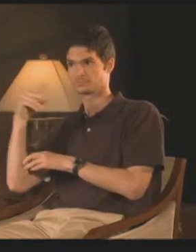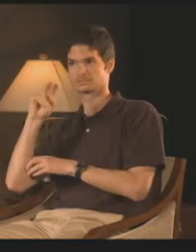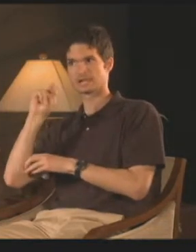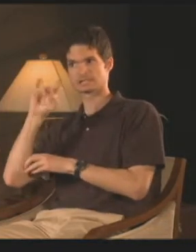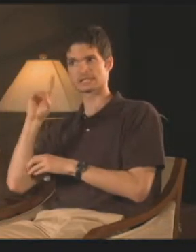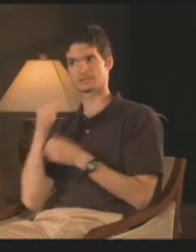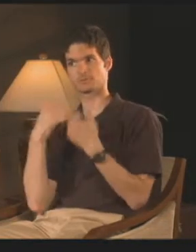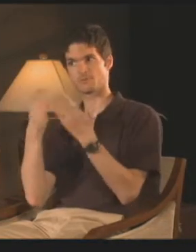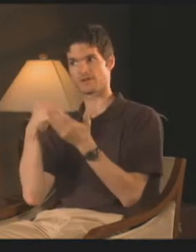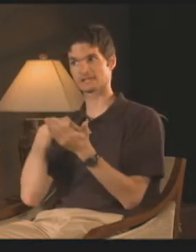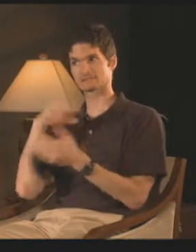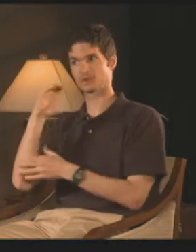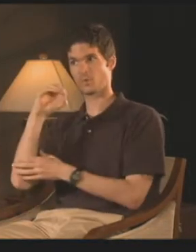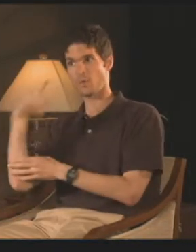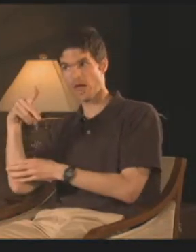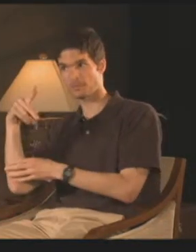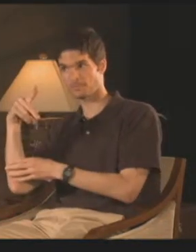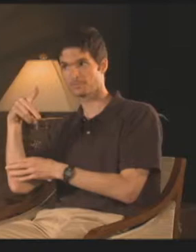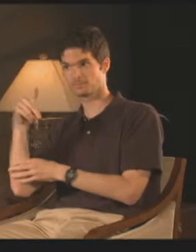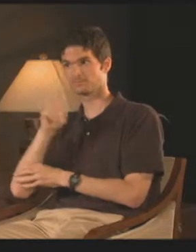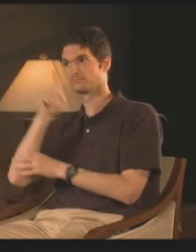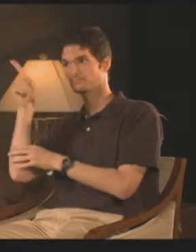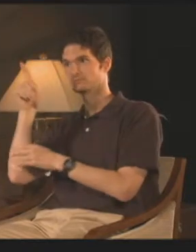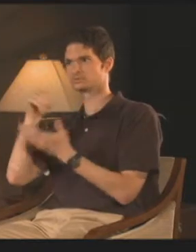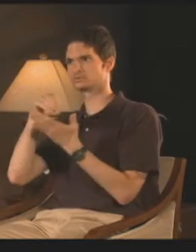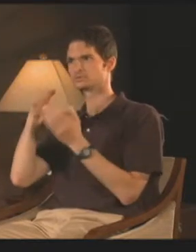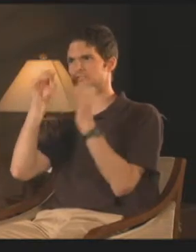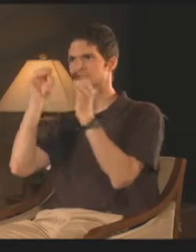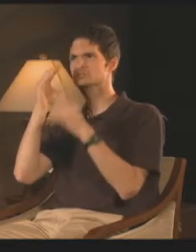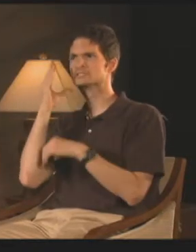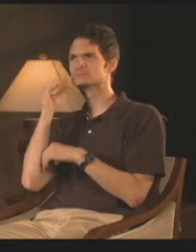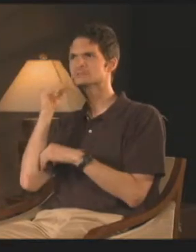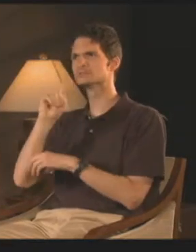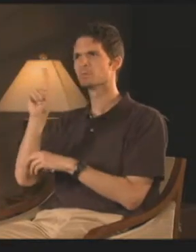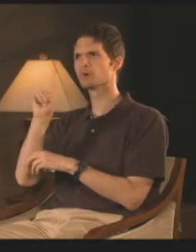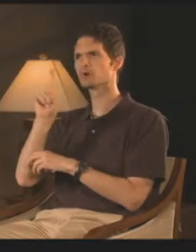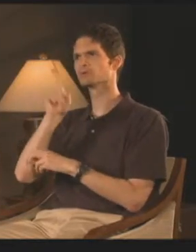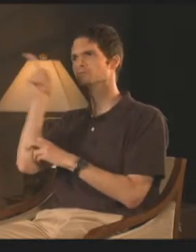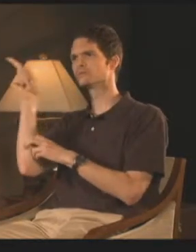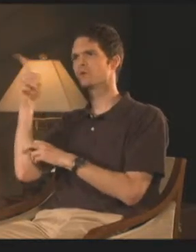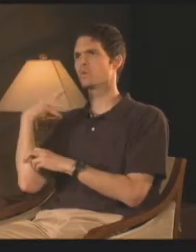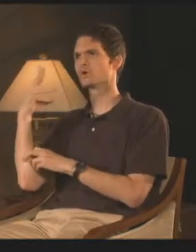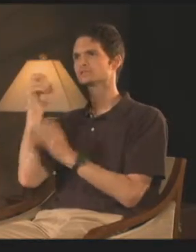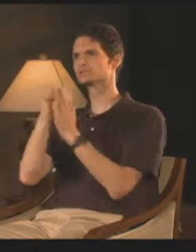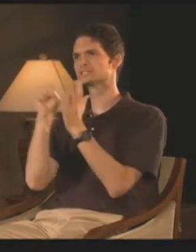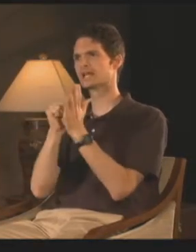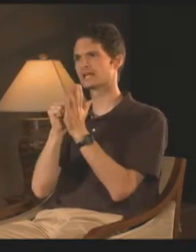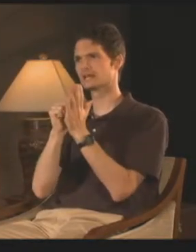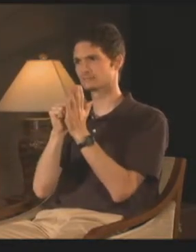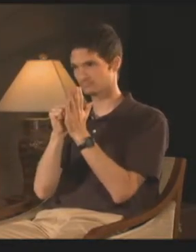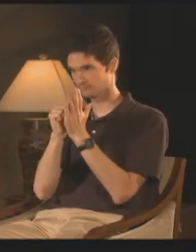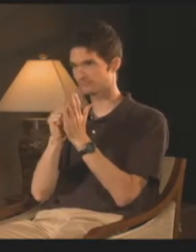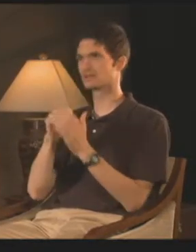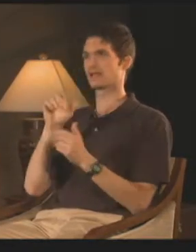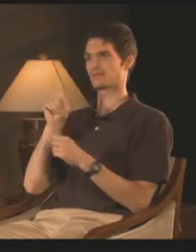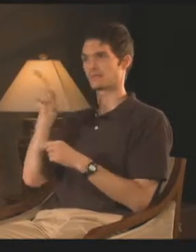NTID did provide me with a co-op opportunity. I got some teaching experience in Washington state.